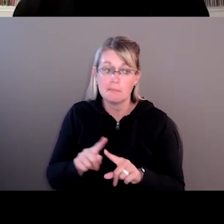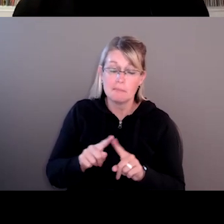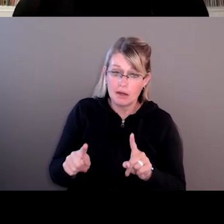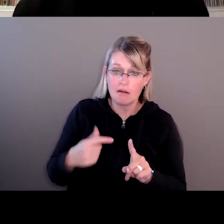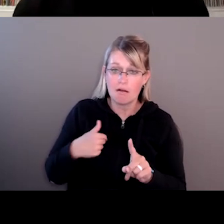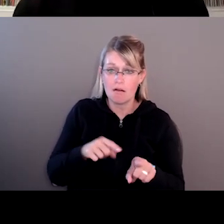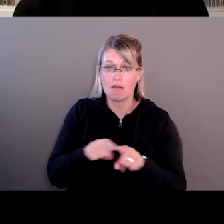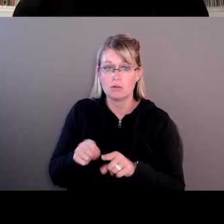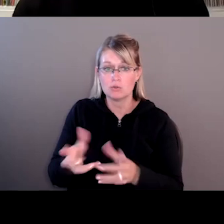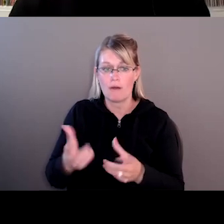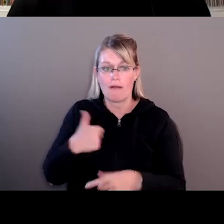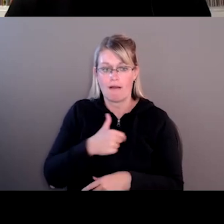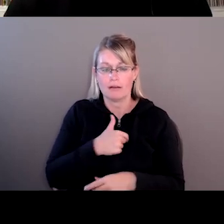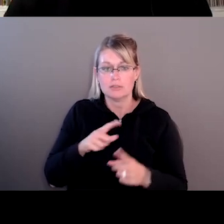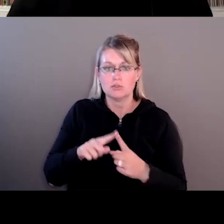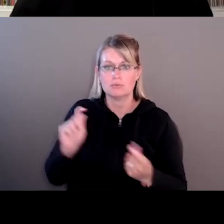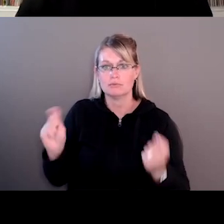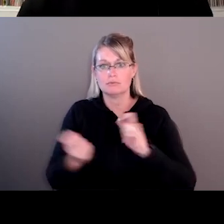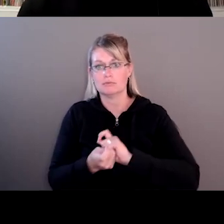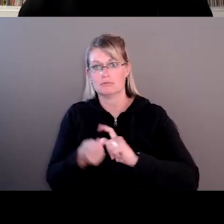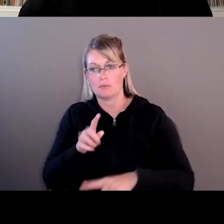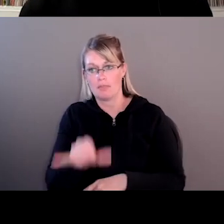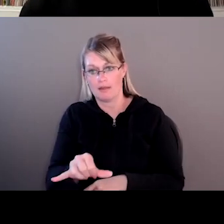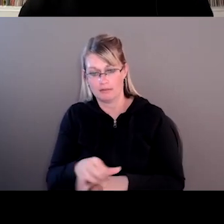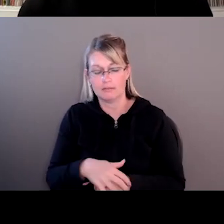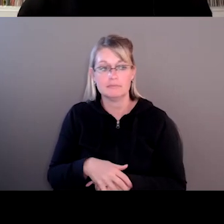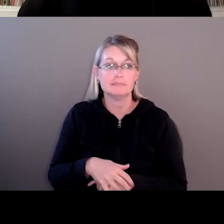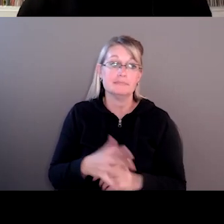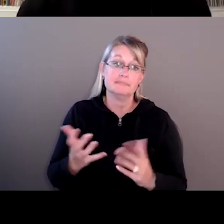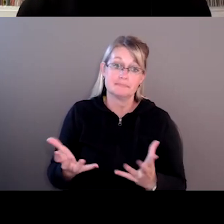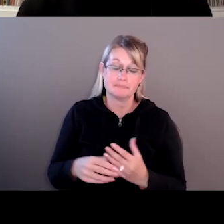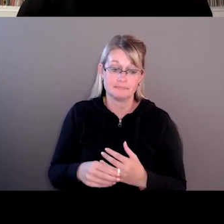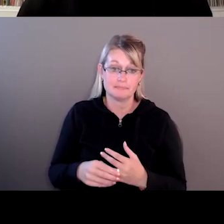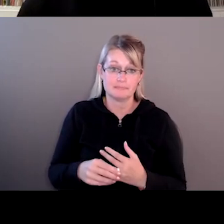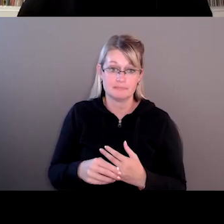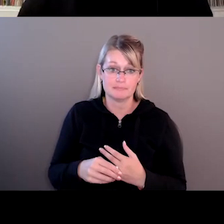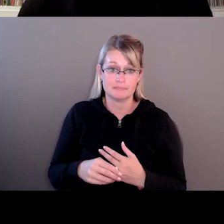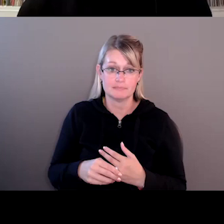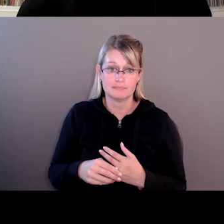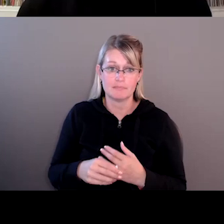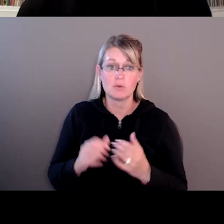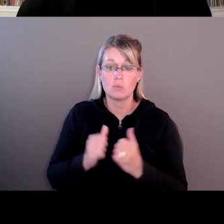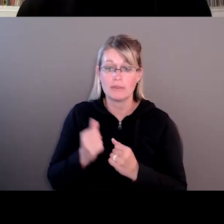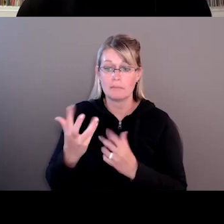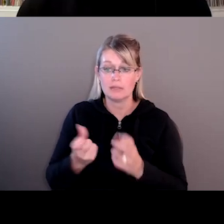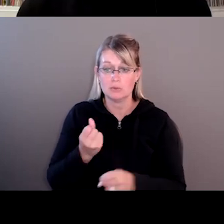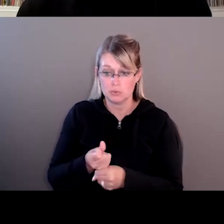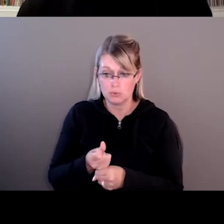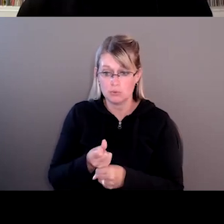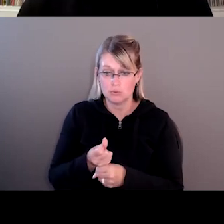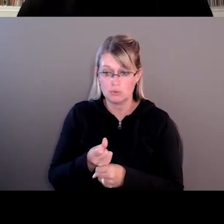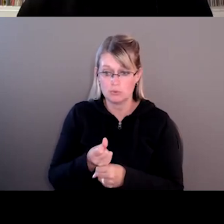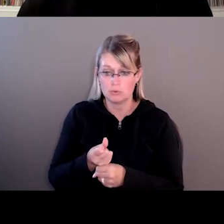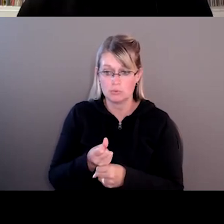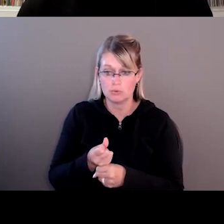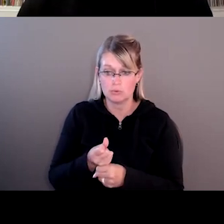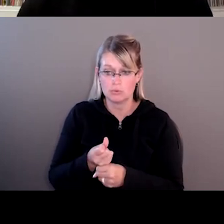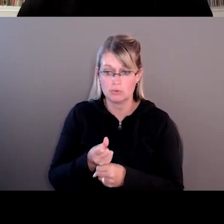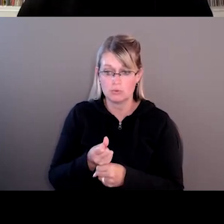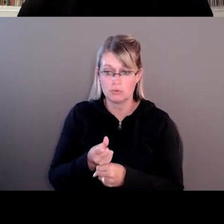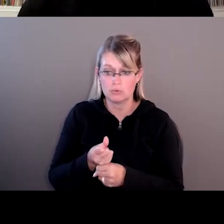also like us to evolve from there. So over the years I started talking to more more people and